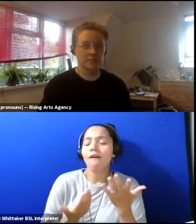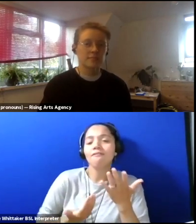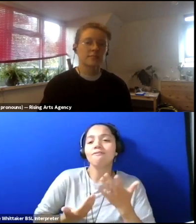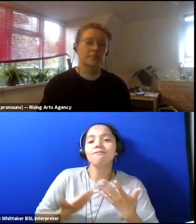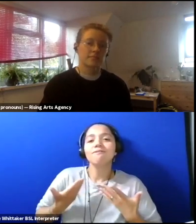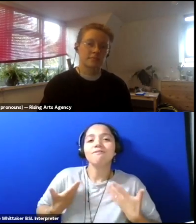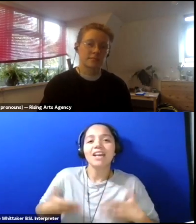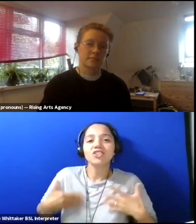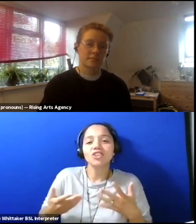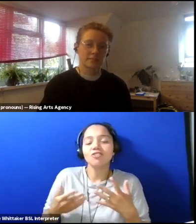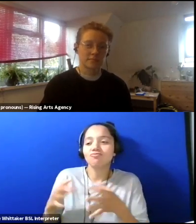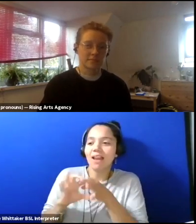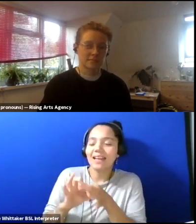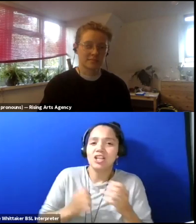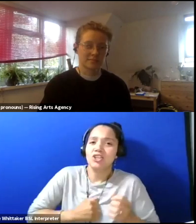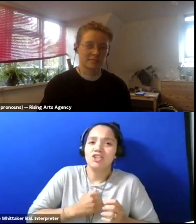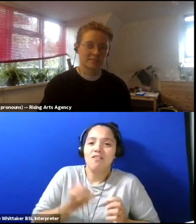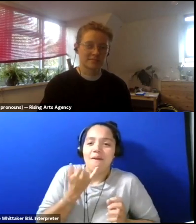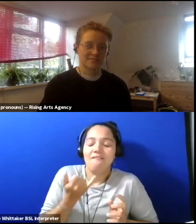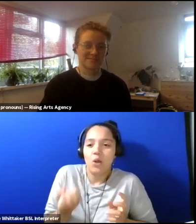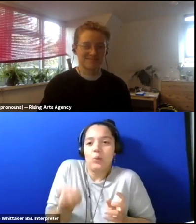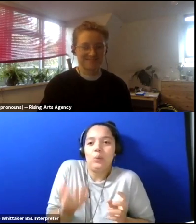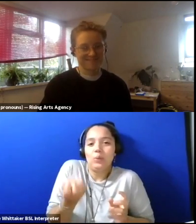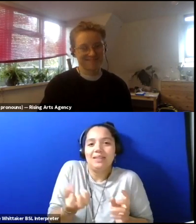[phone sound] sorry, my phone is making a noise.